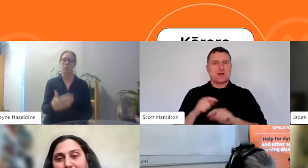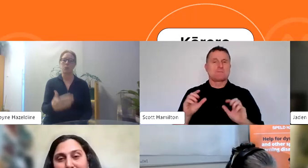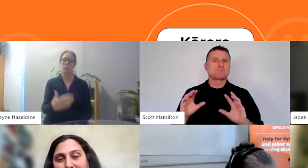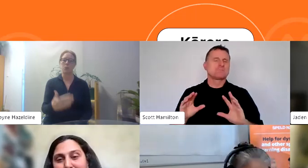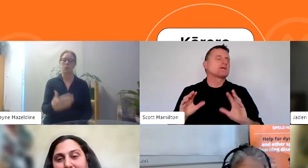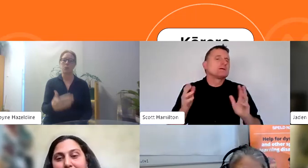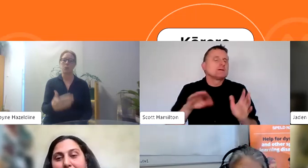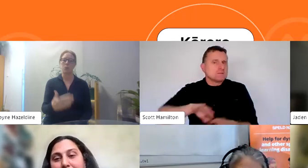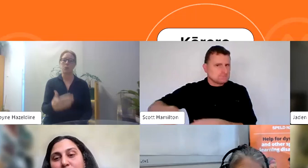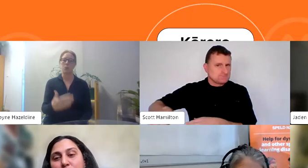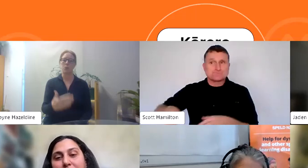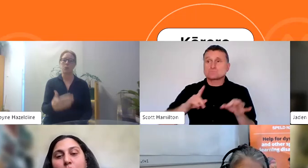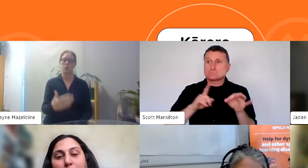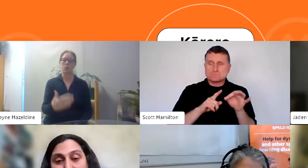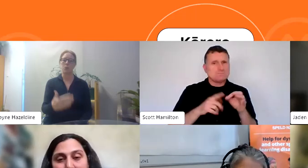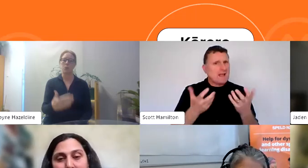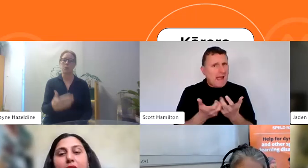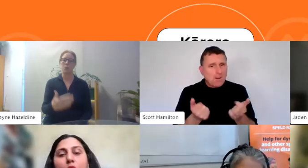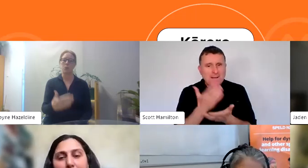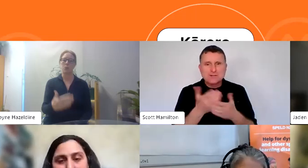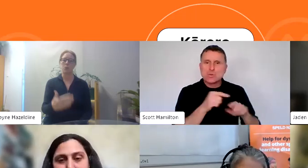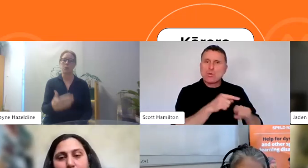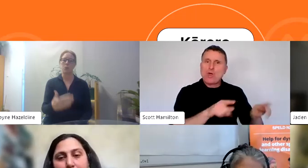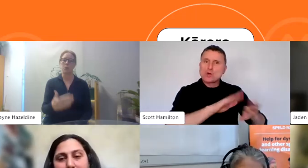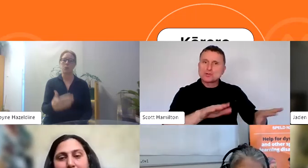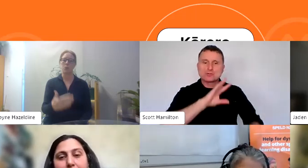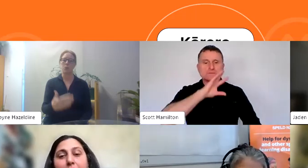our children and make sure their well-being, their holistic well-being,